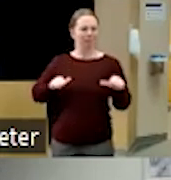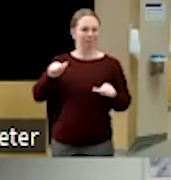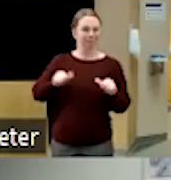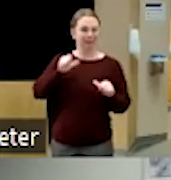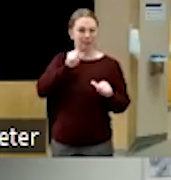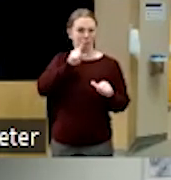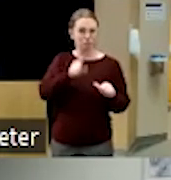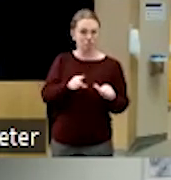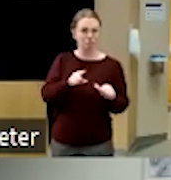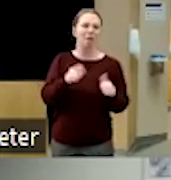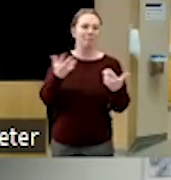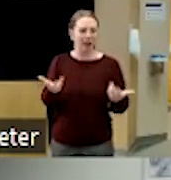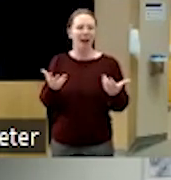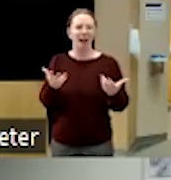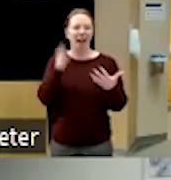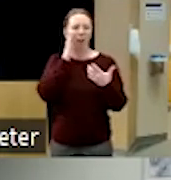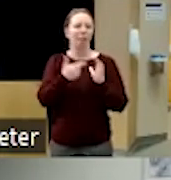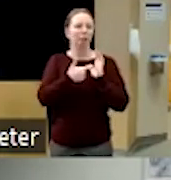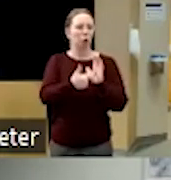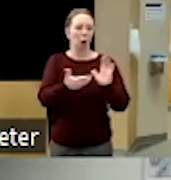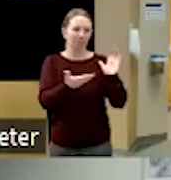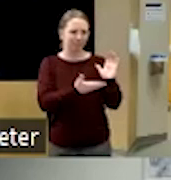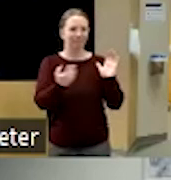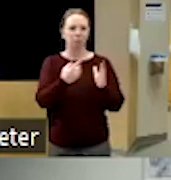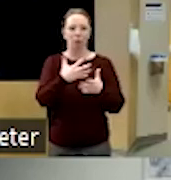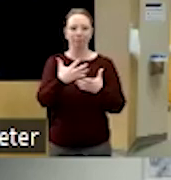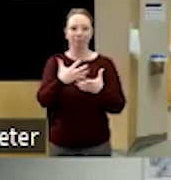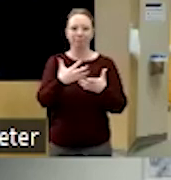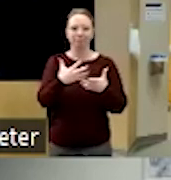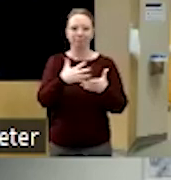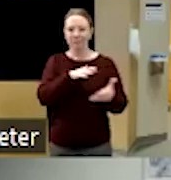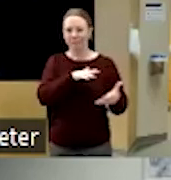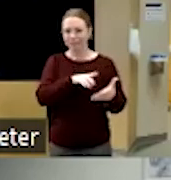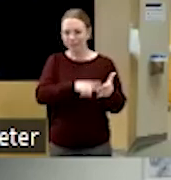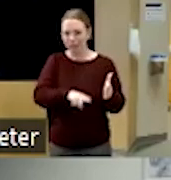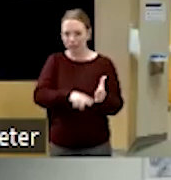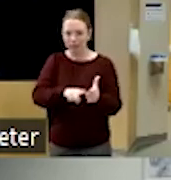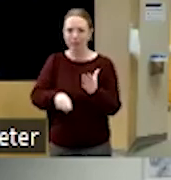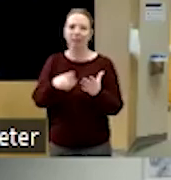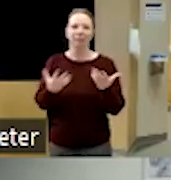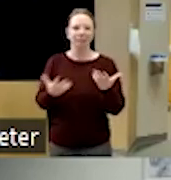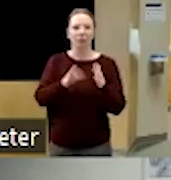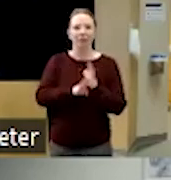introduce this quickly this study which is the Cochrane database systematic review which just